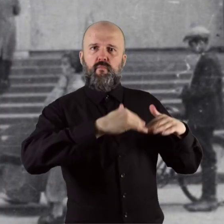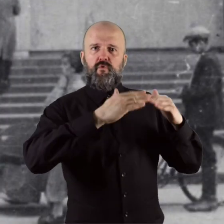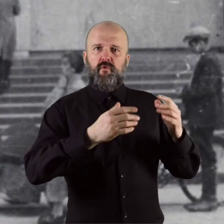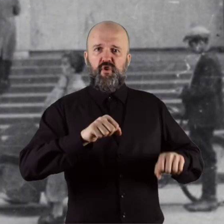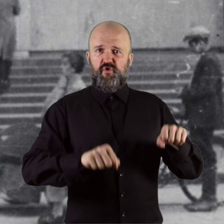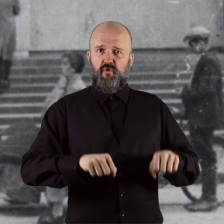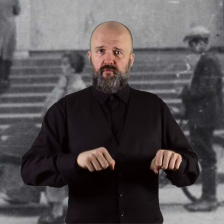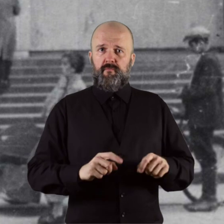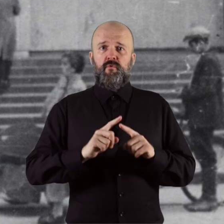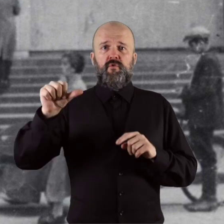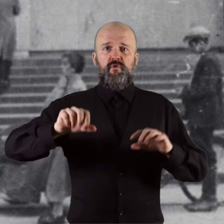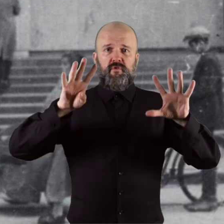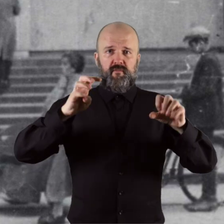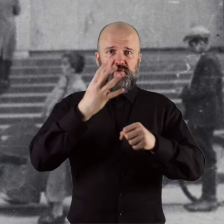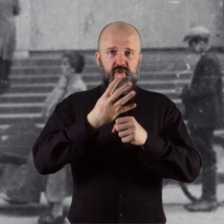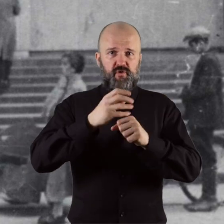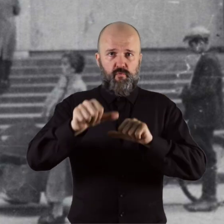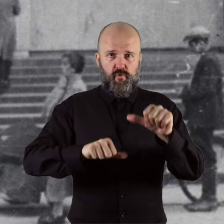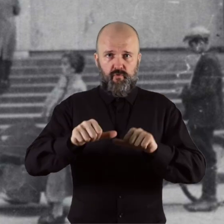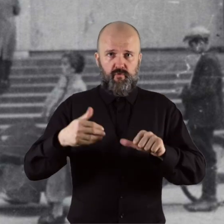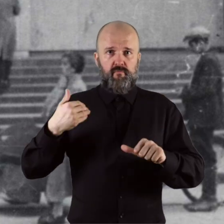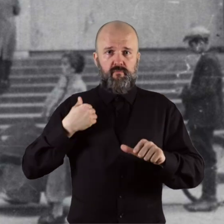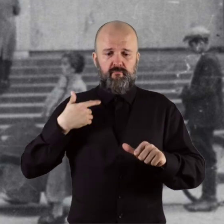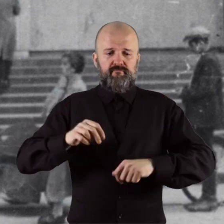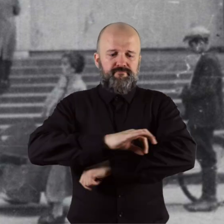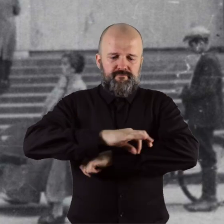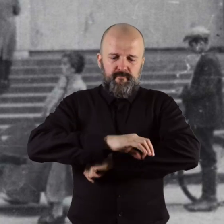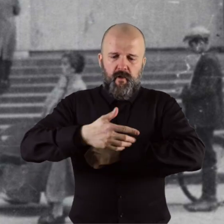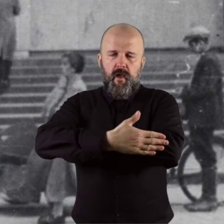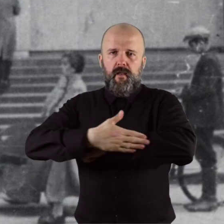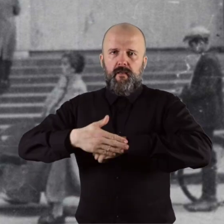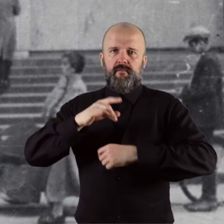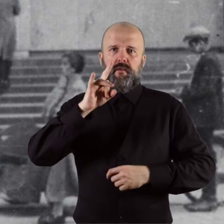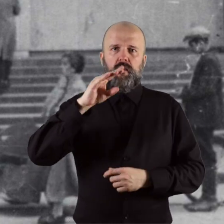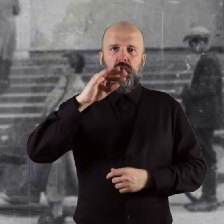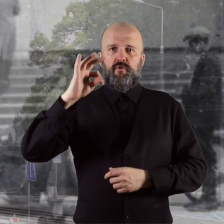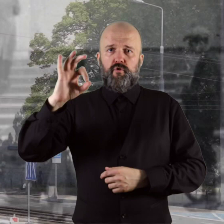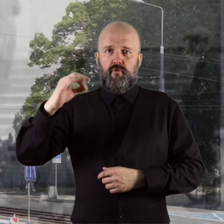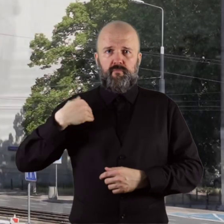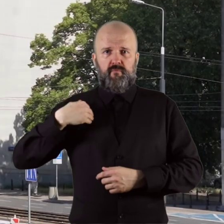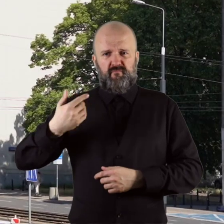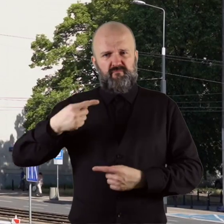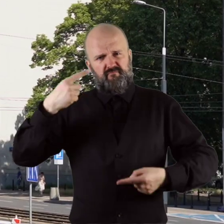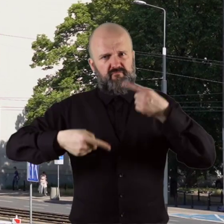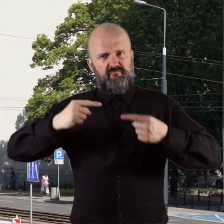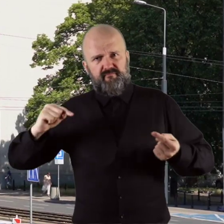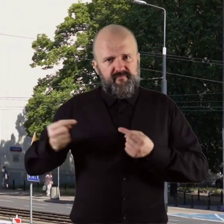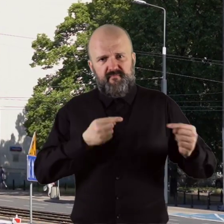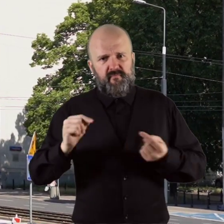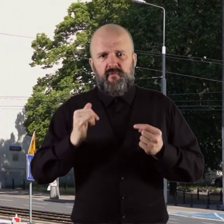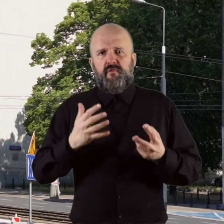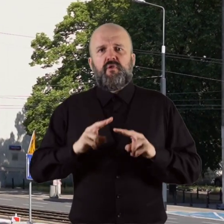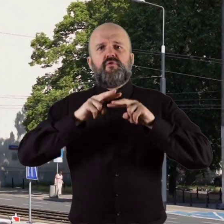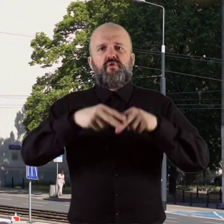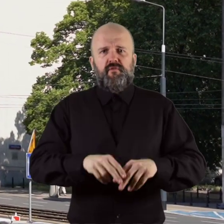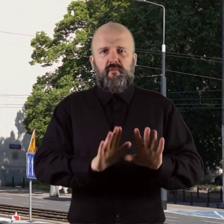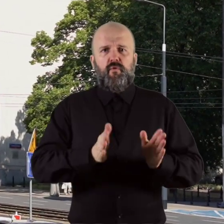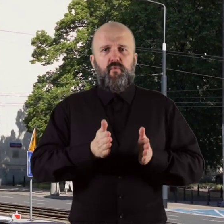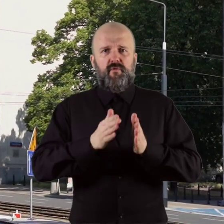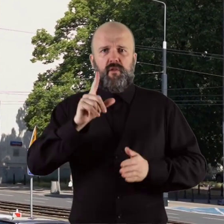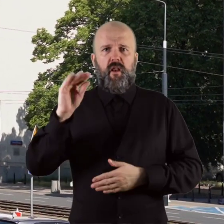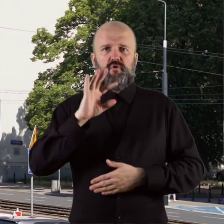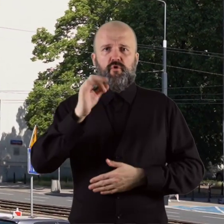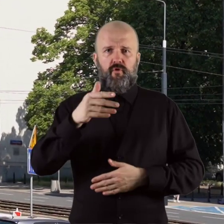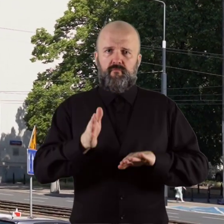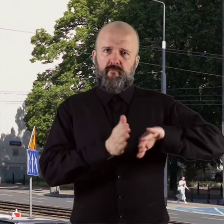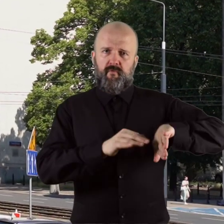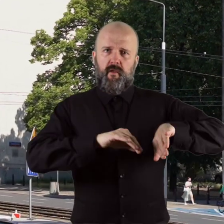When the boundaries of the ghetto were delimited in 1940, there were heated discussions about the behavior of Leszno Street on the Aryan side.